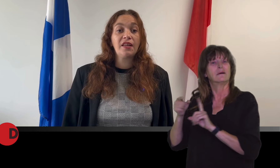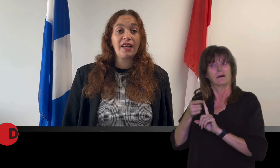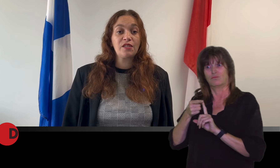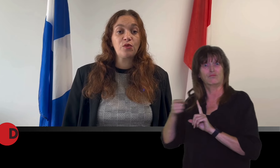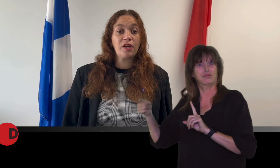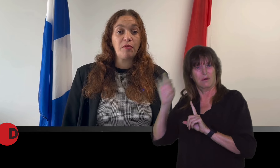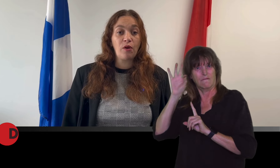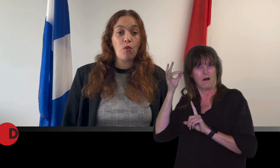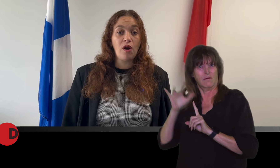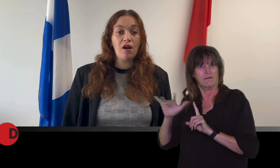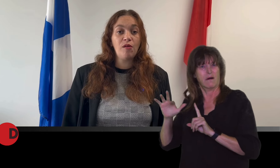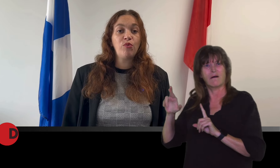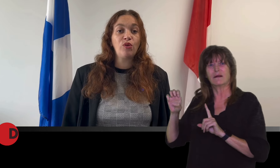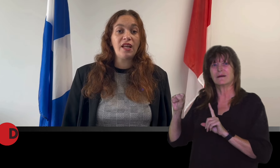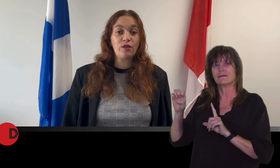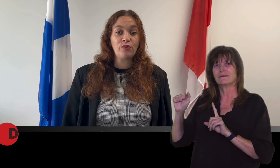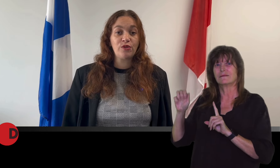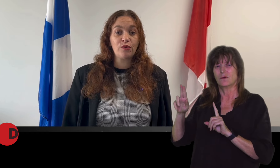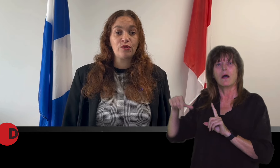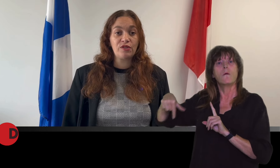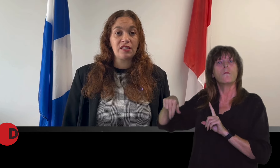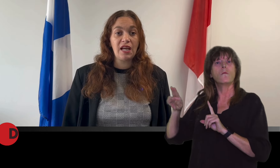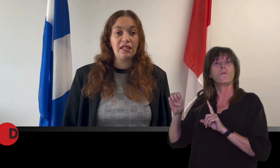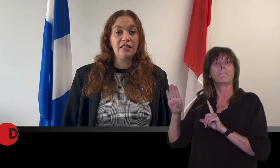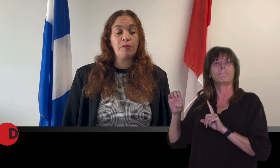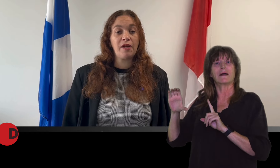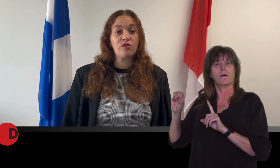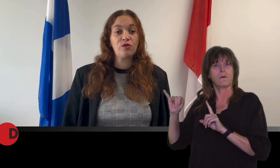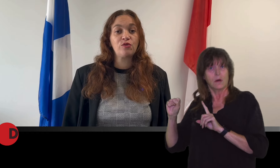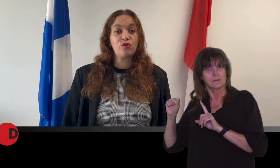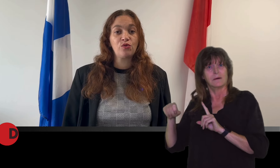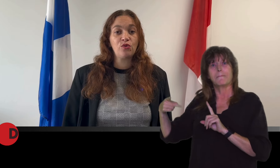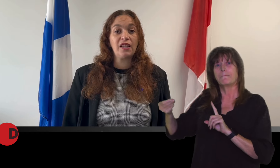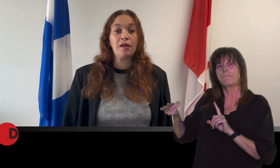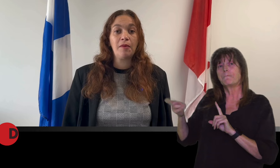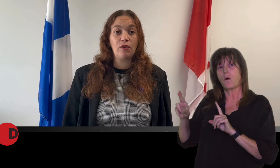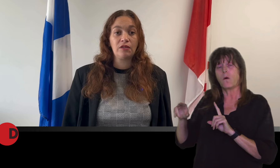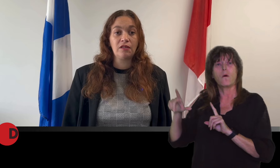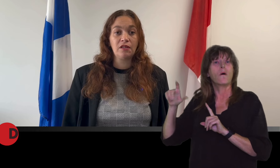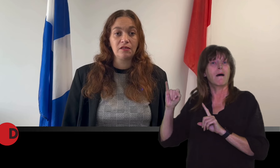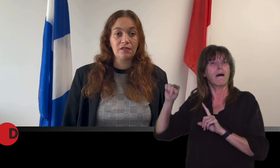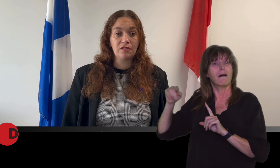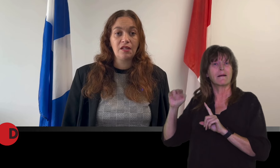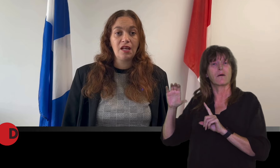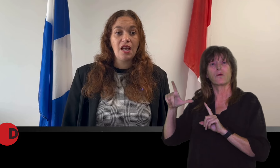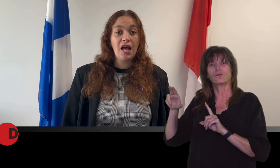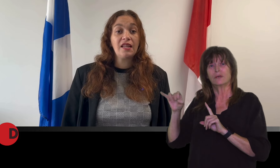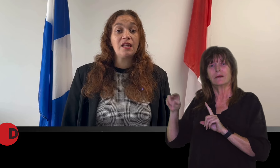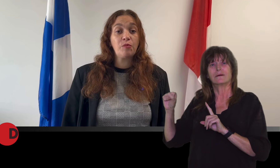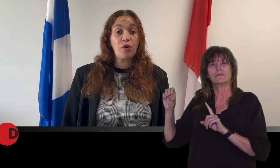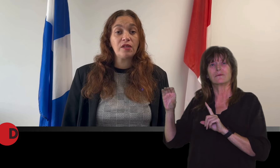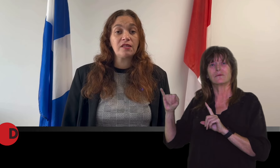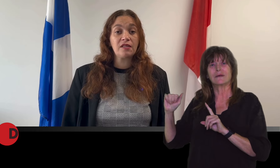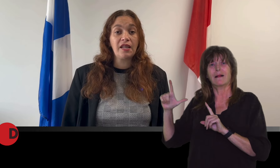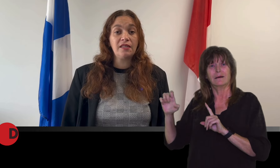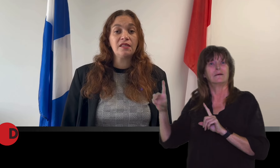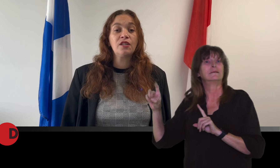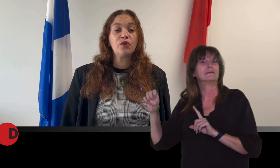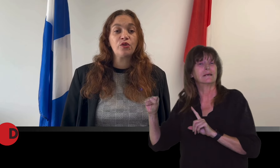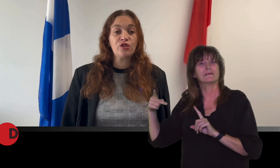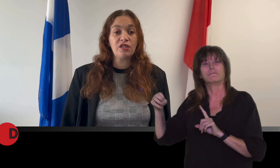the Réseau québécois pour l'inclusion sociale des personnes